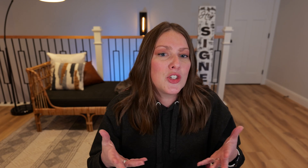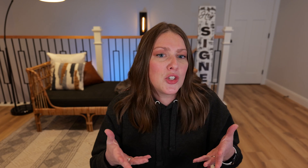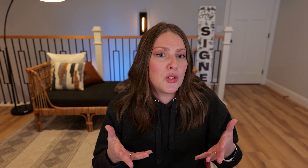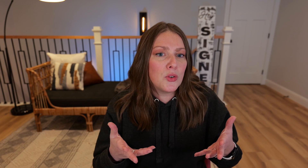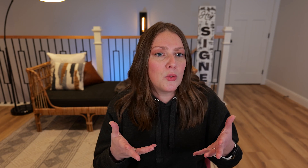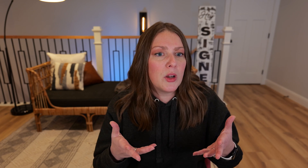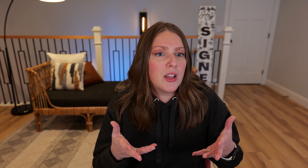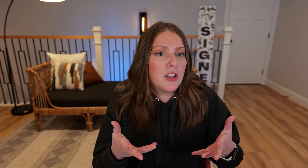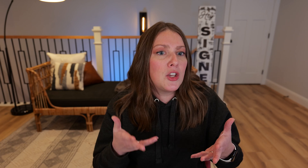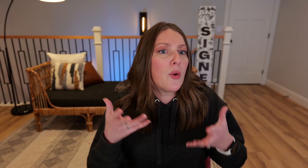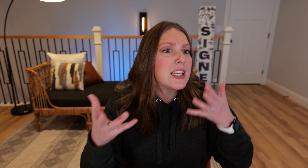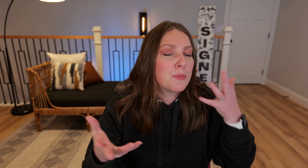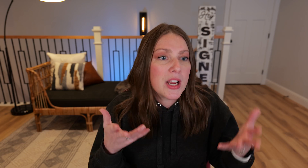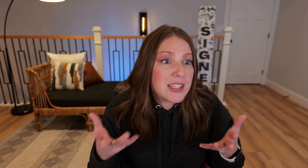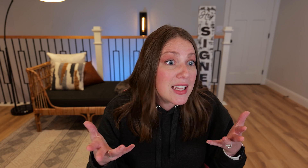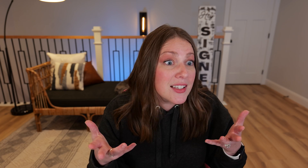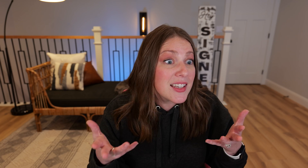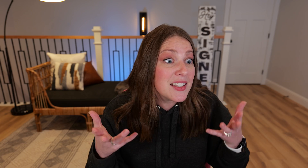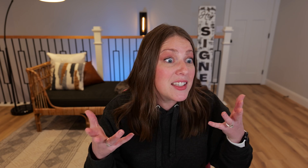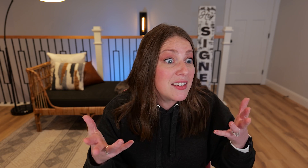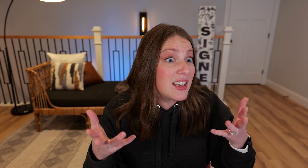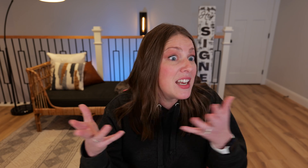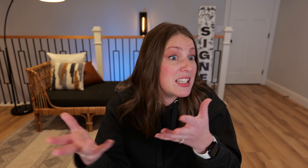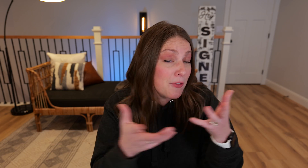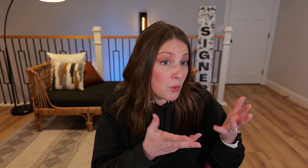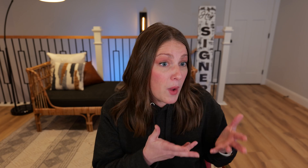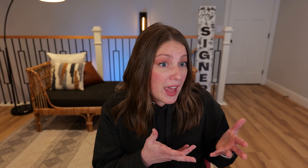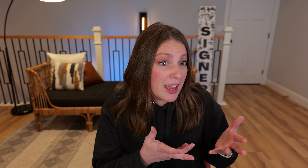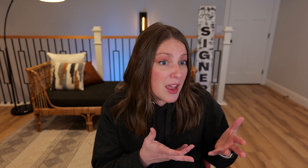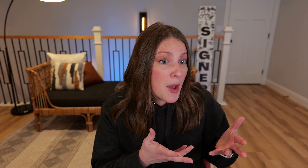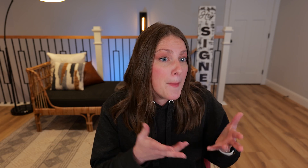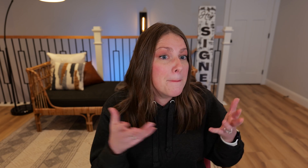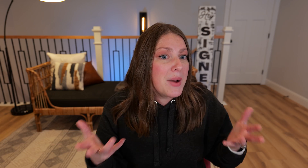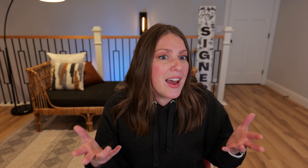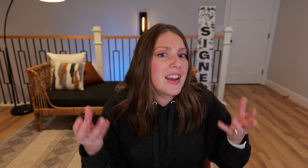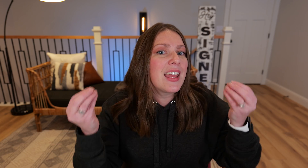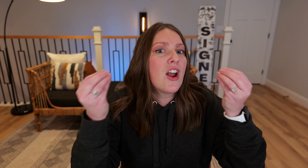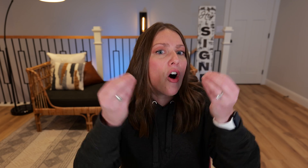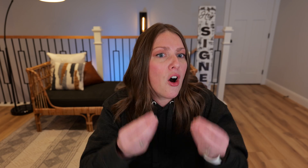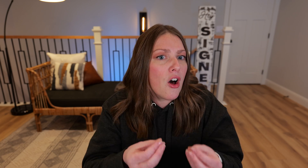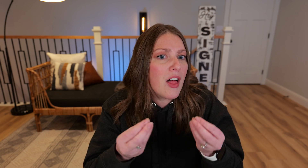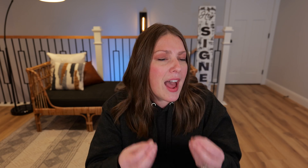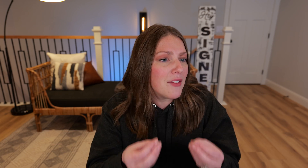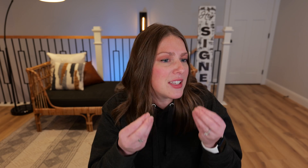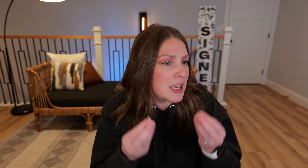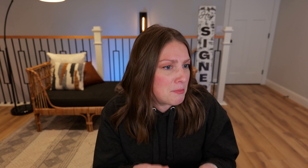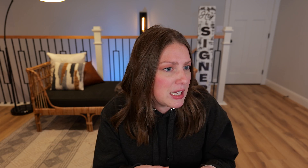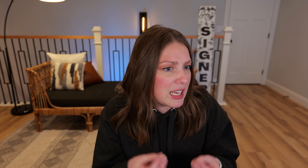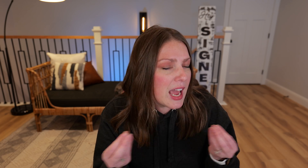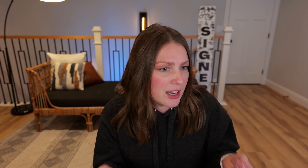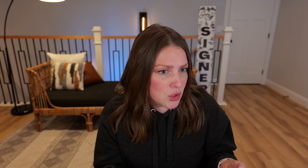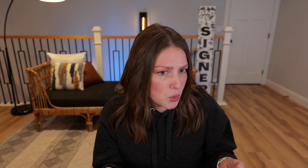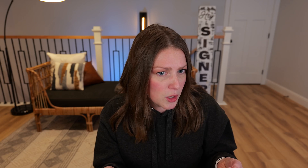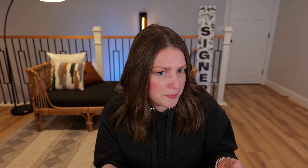to express things in a different way, but can all have the same meaning at its core?